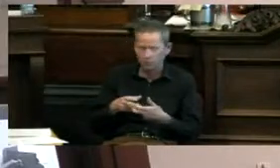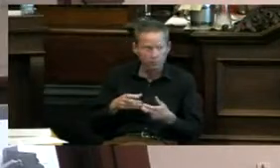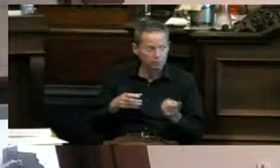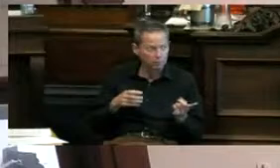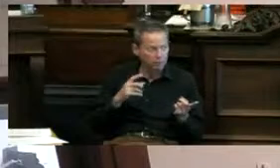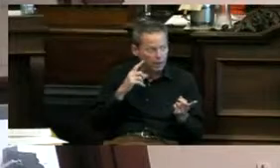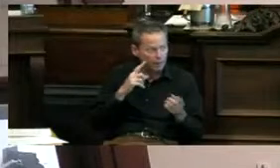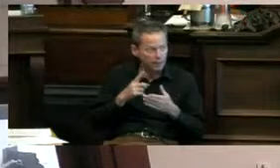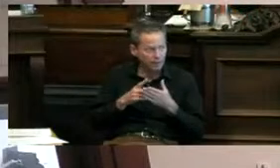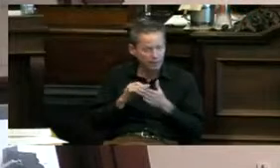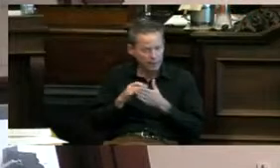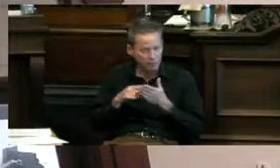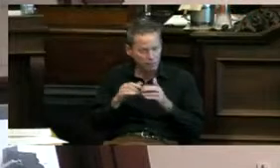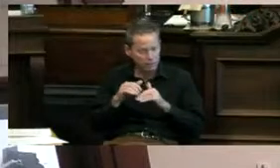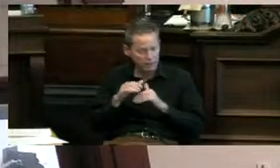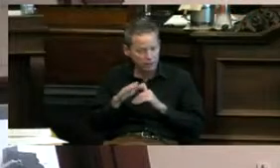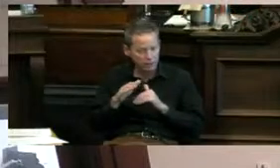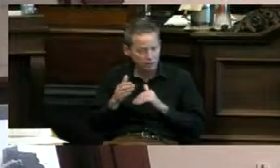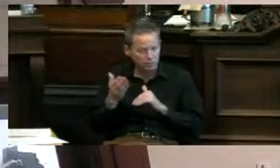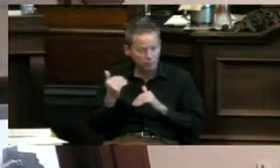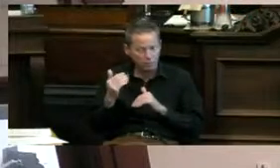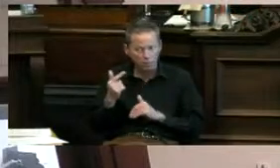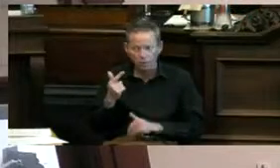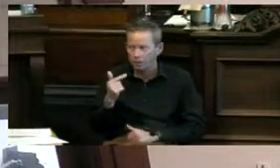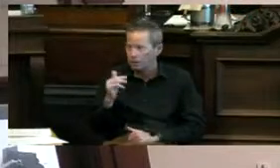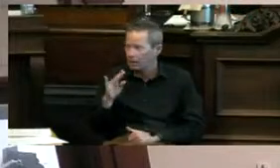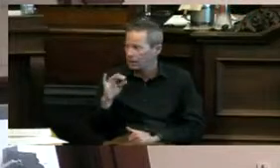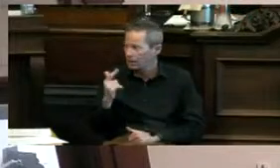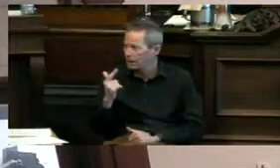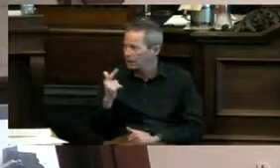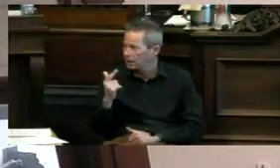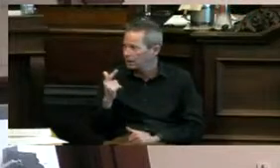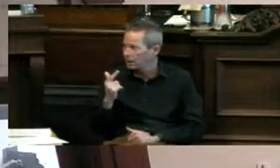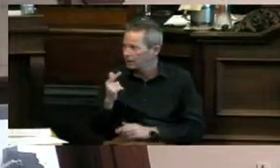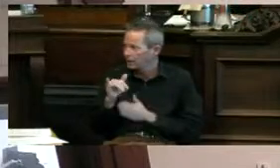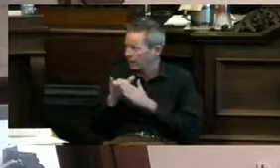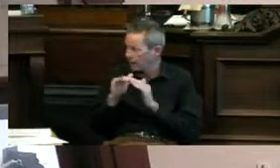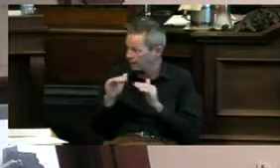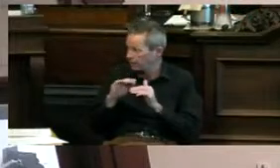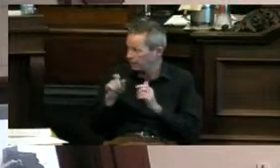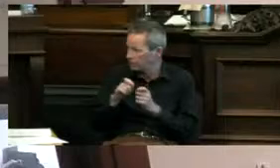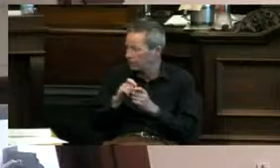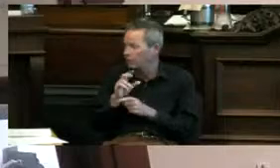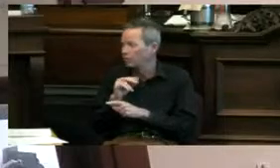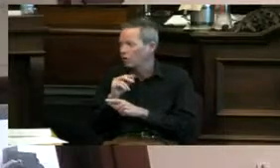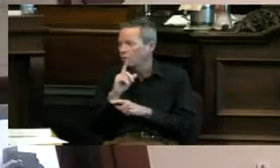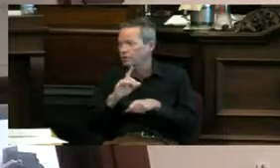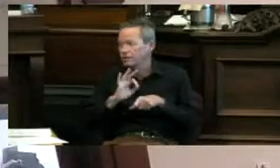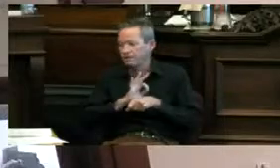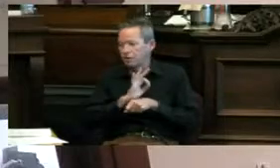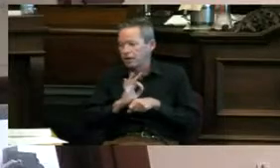specific items purchased and the cost associated with them? I believe that's what Darcy had